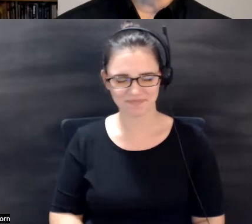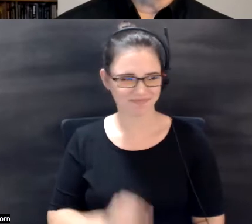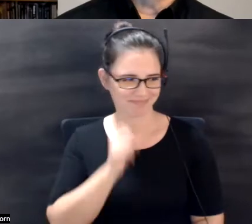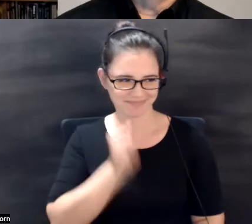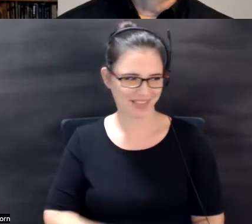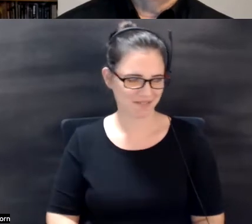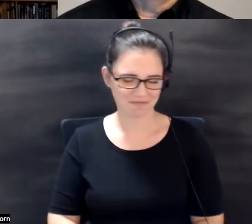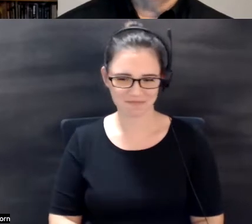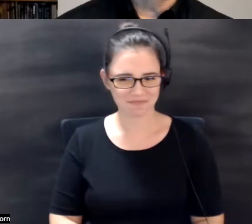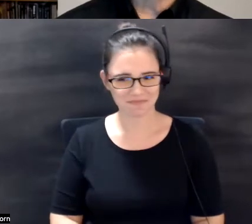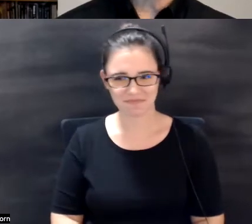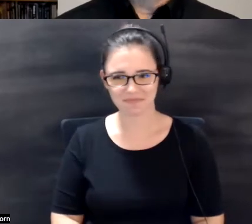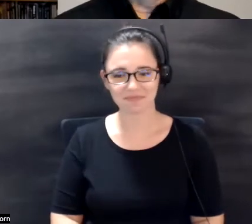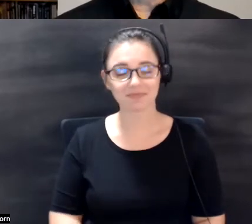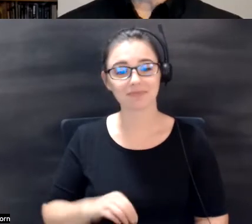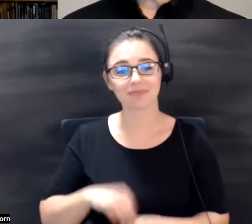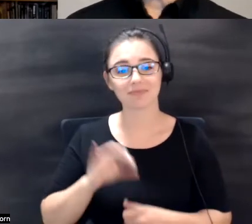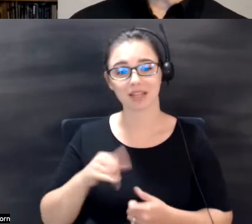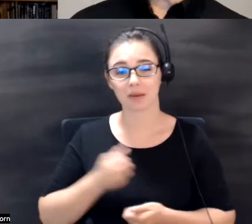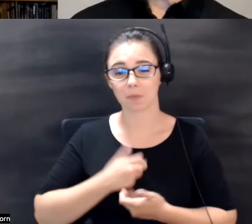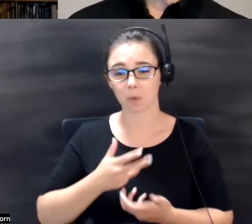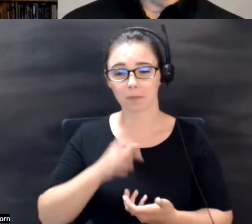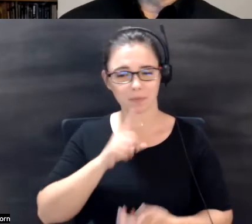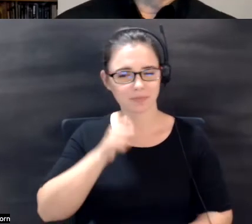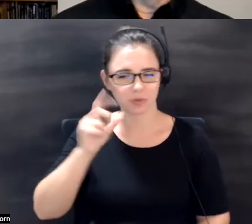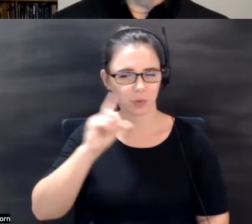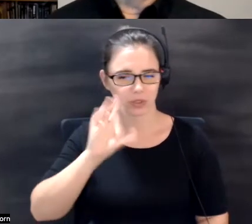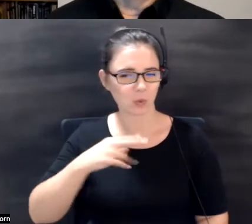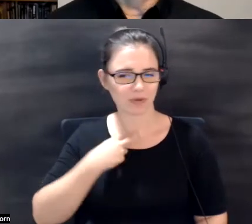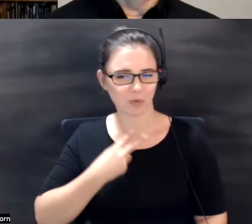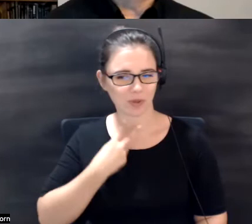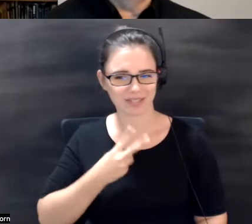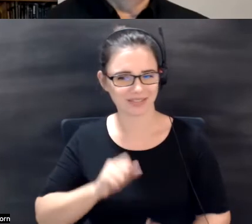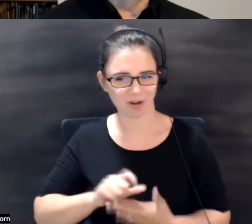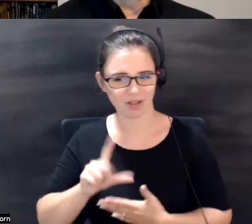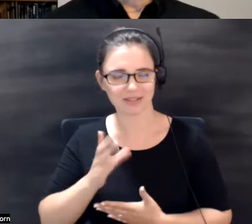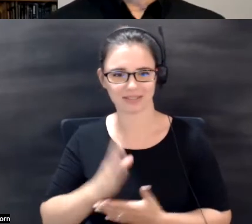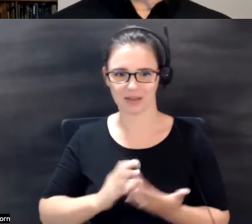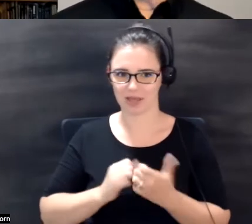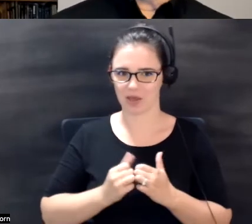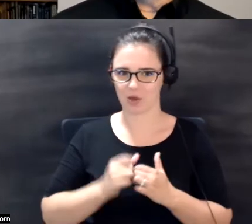In the poems, I don't really hear *your* voice, somehow you achieve uh,